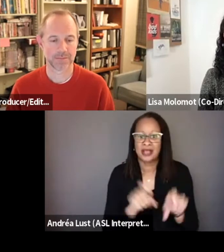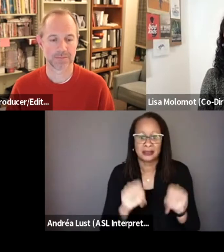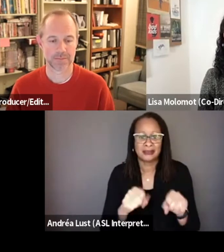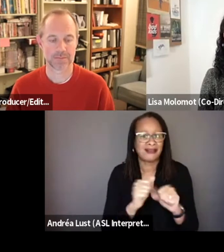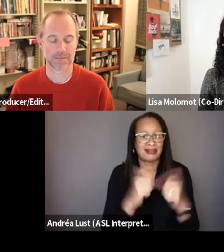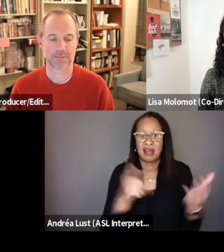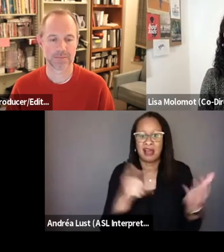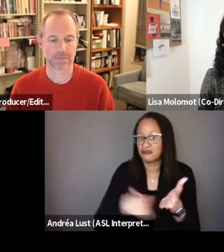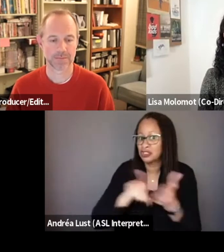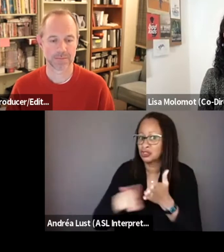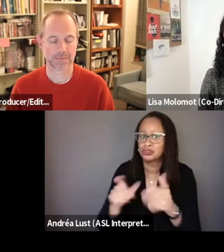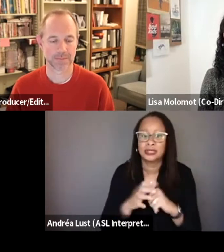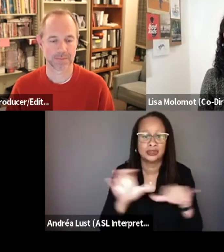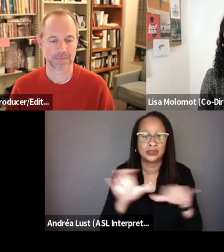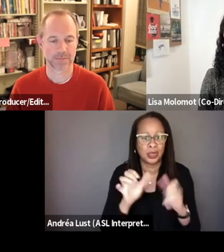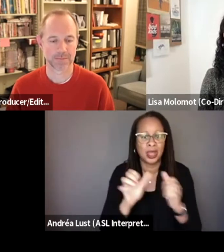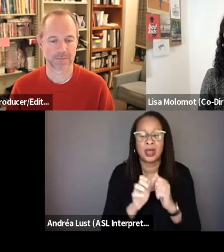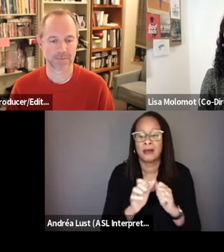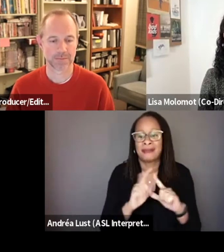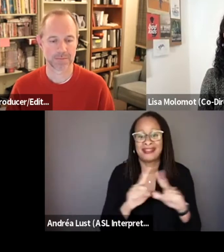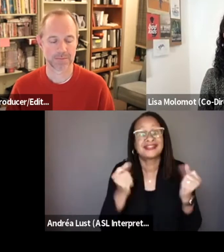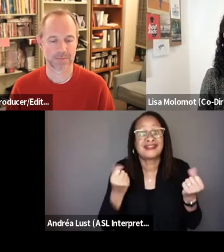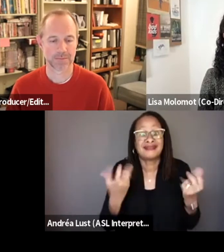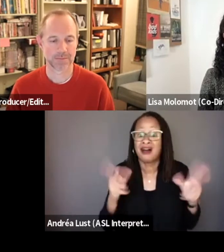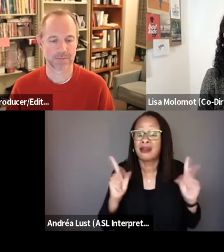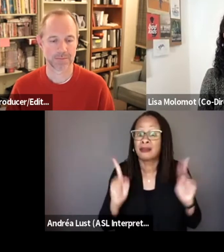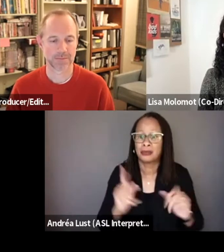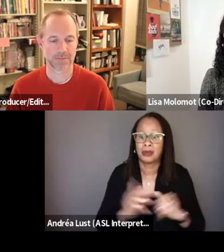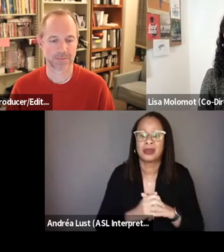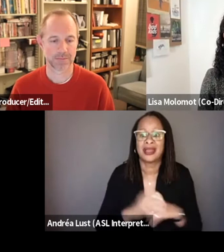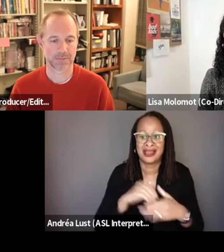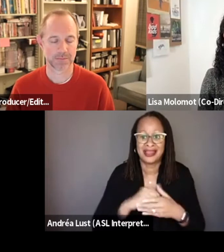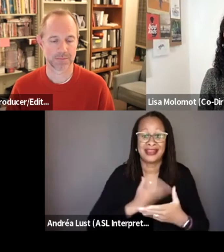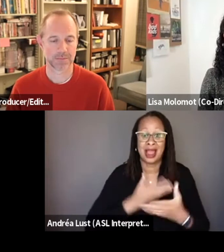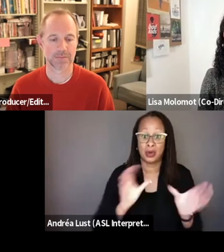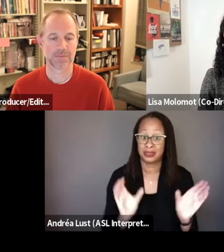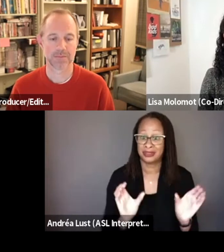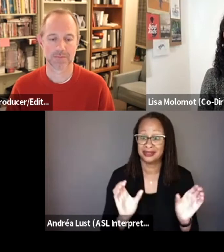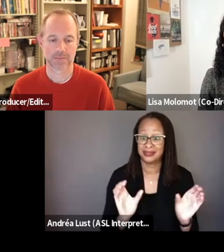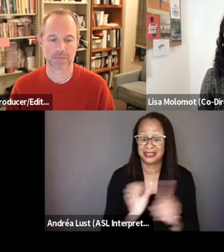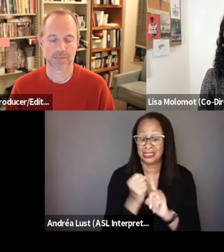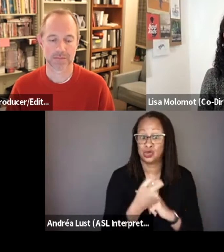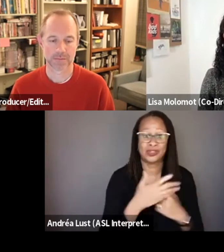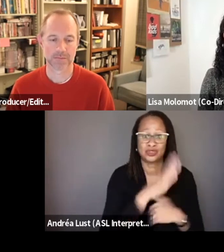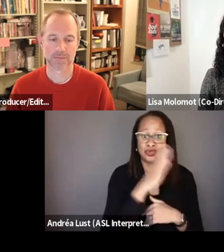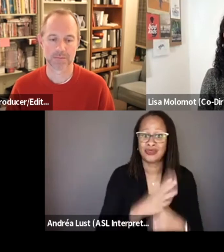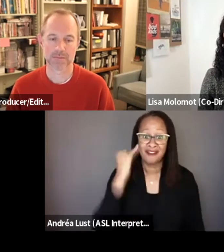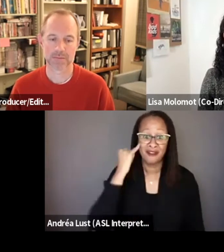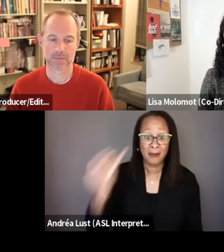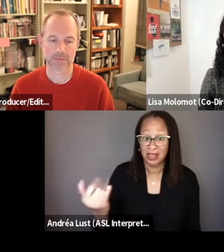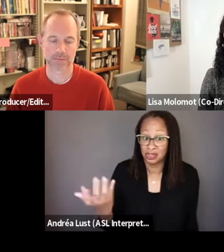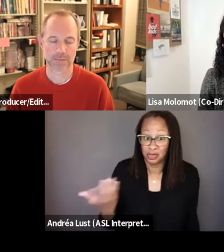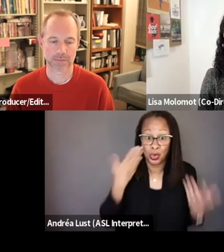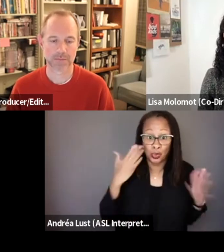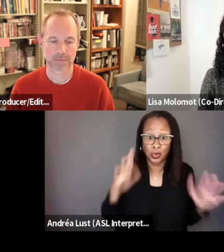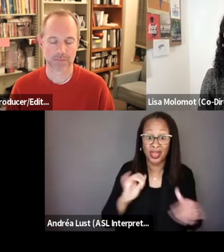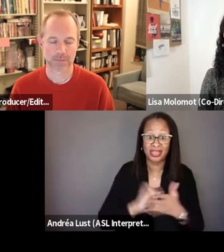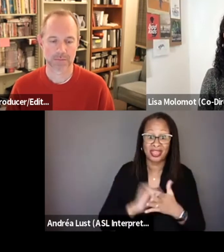but there's a lot of people in our situation that you never imagined that they're gonna get back to you,